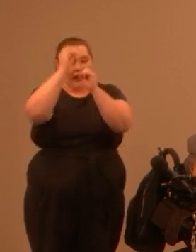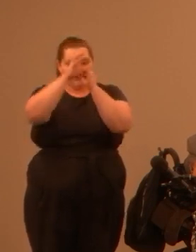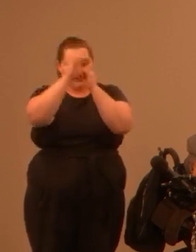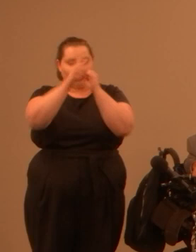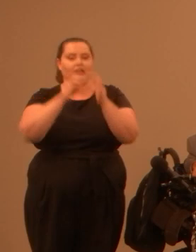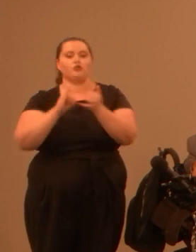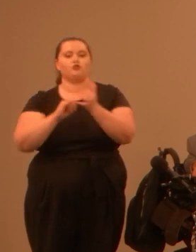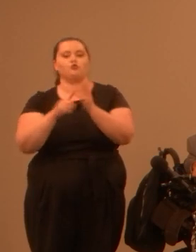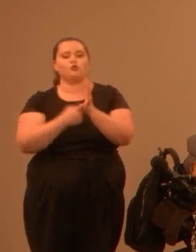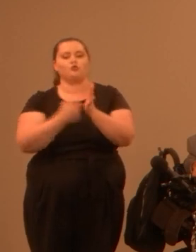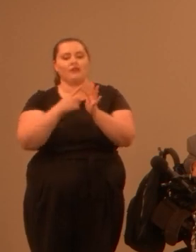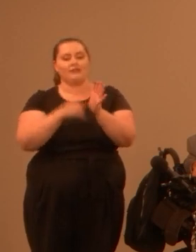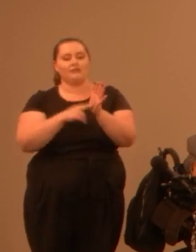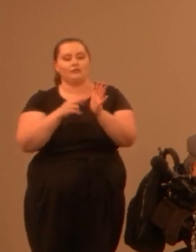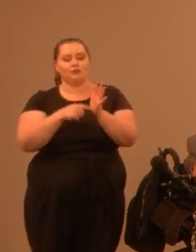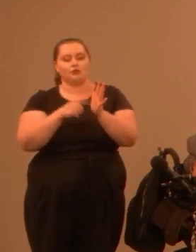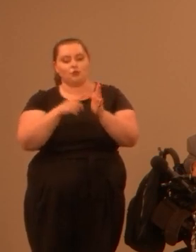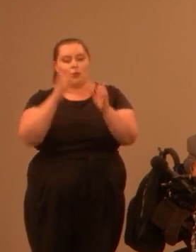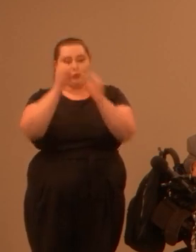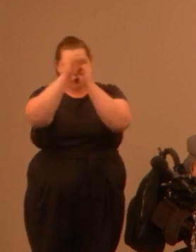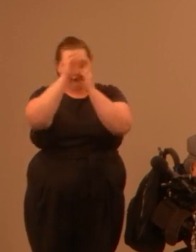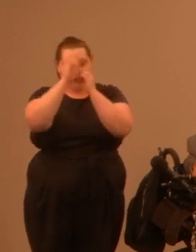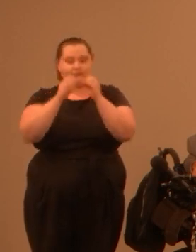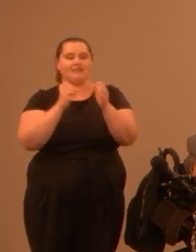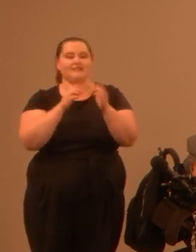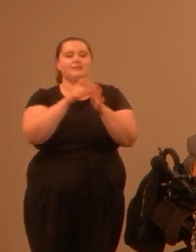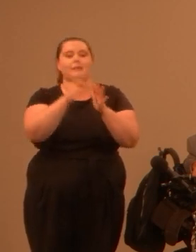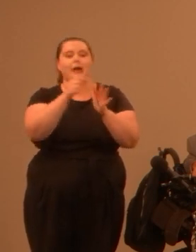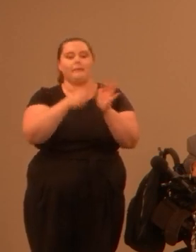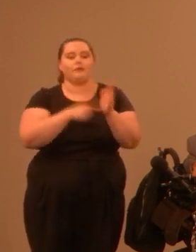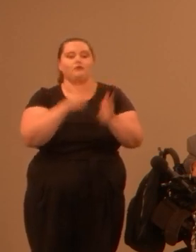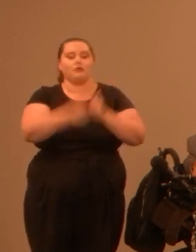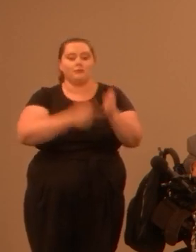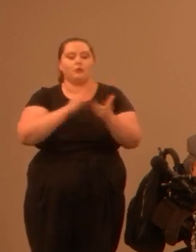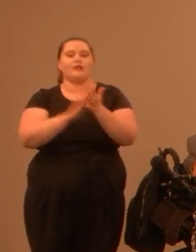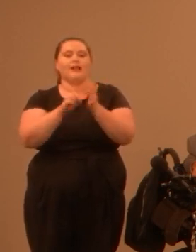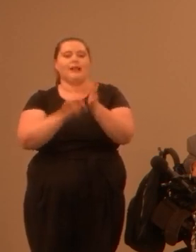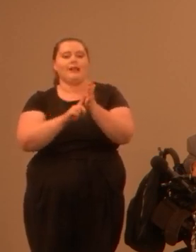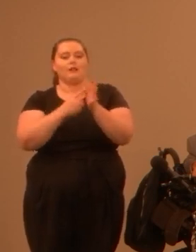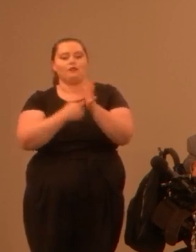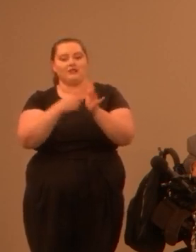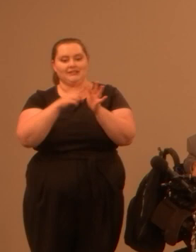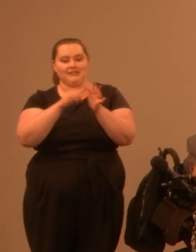the Department of Transport and Hillary's Boat Harbour. Initiated in 2019,